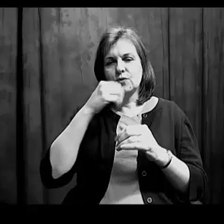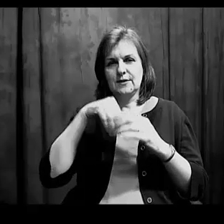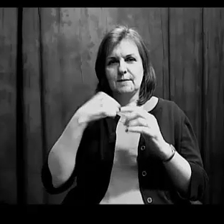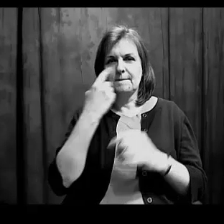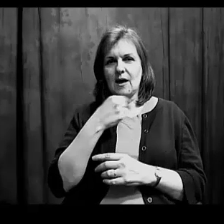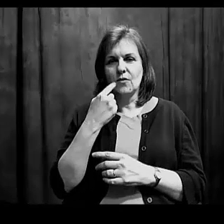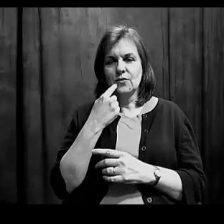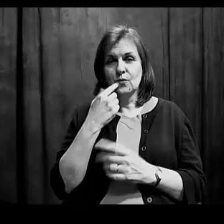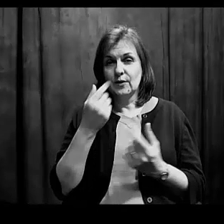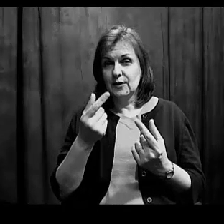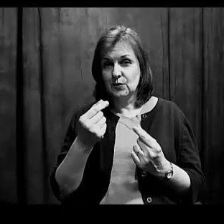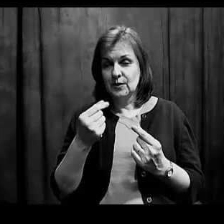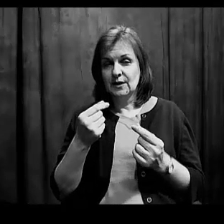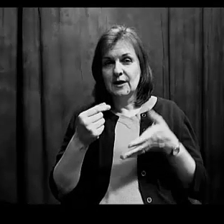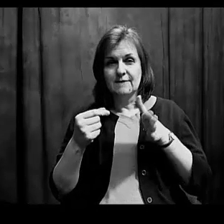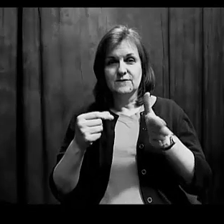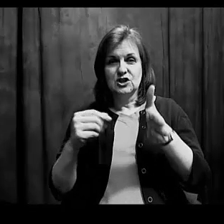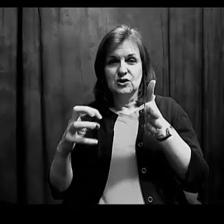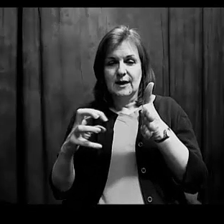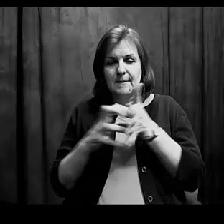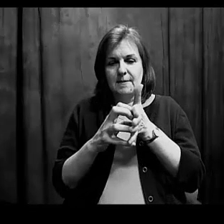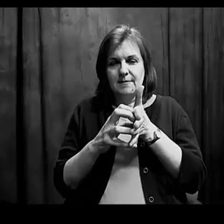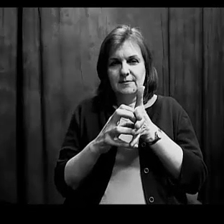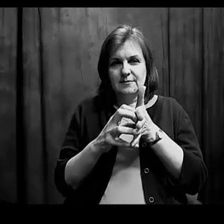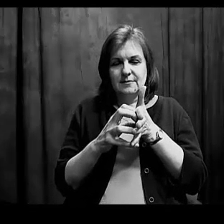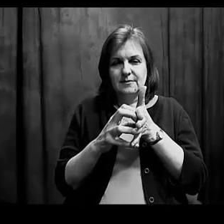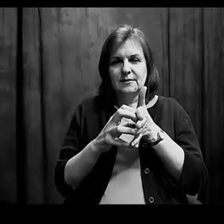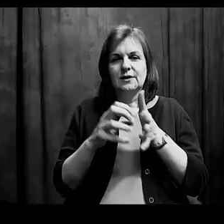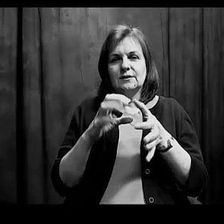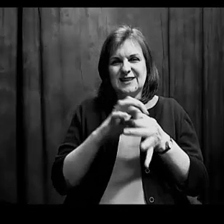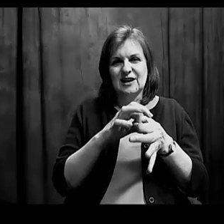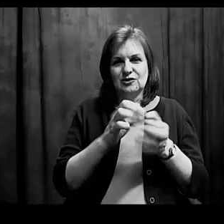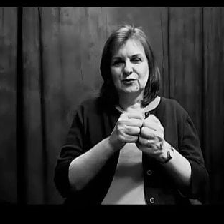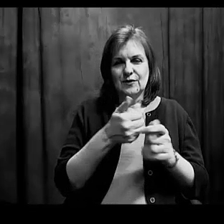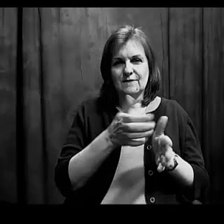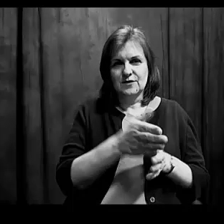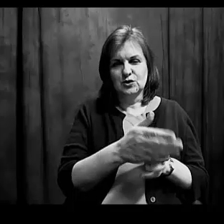the mouth -- they attach on to fish -- we see them in the Great Lakes now